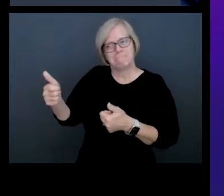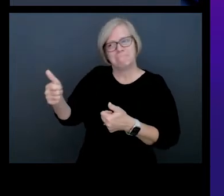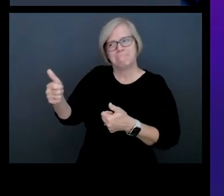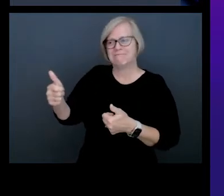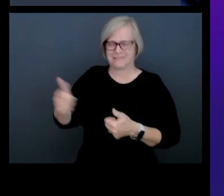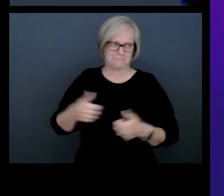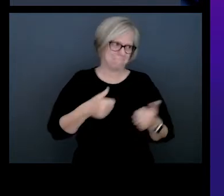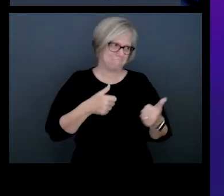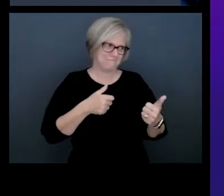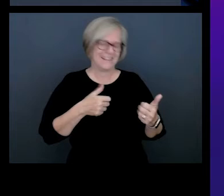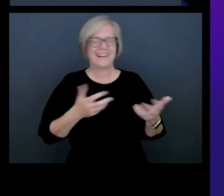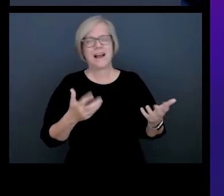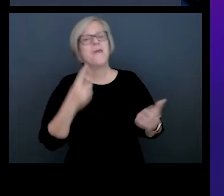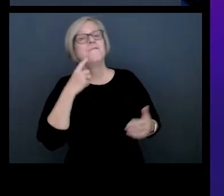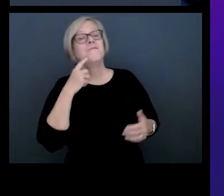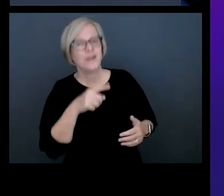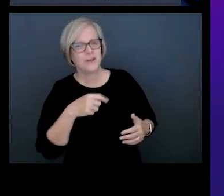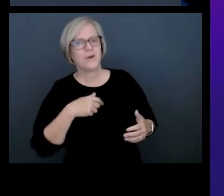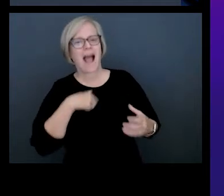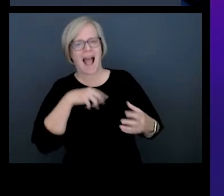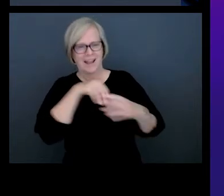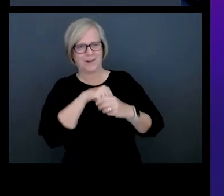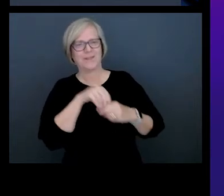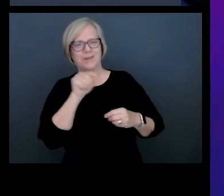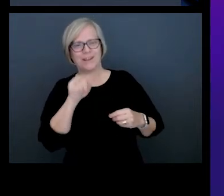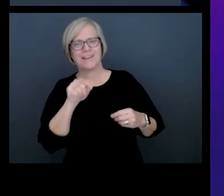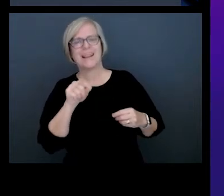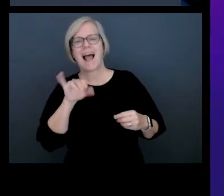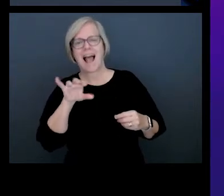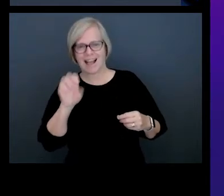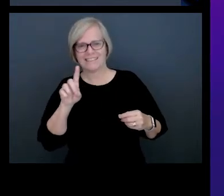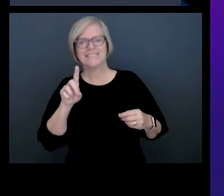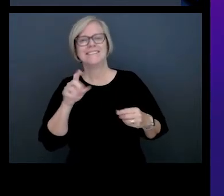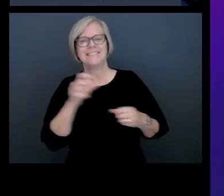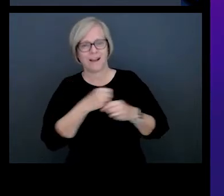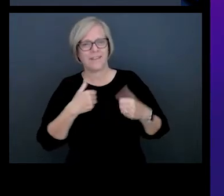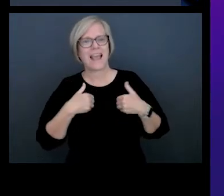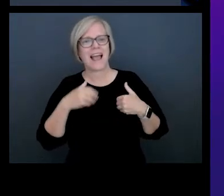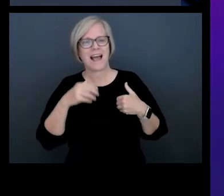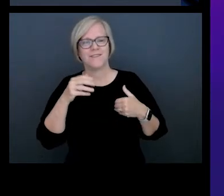Just for you, I included that over here. We have a simple frappe. Okay, now I can get on board.